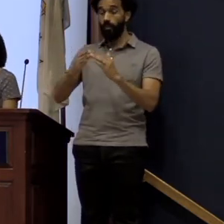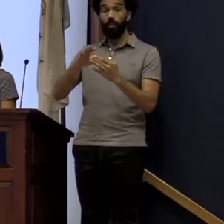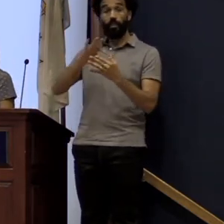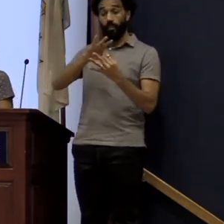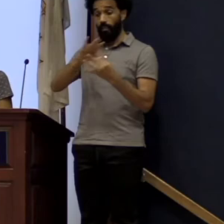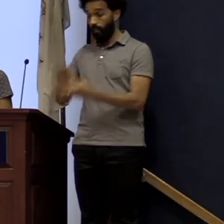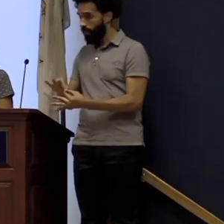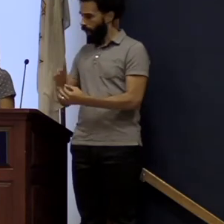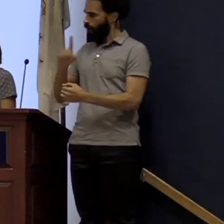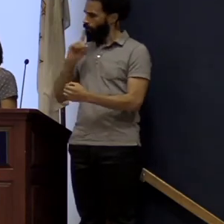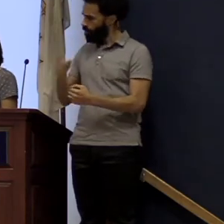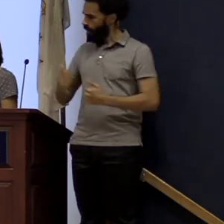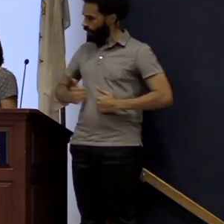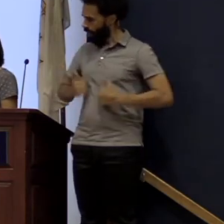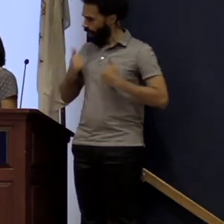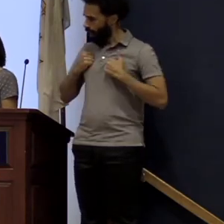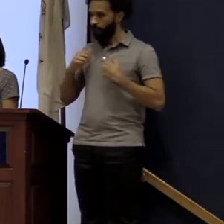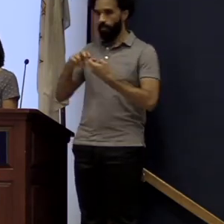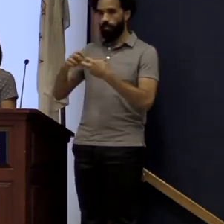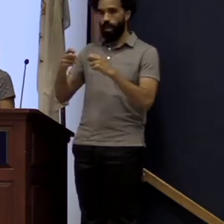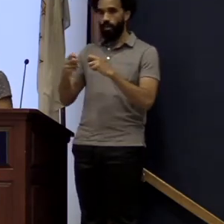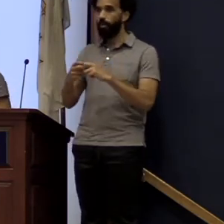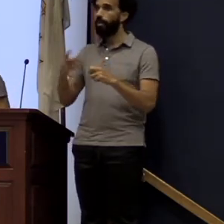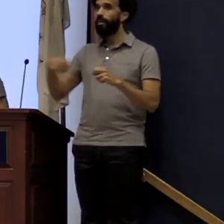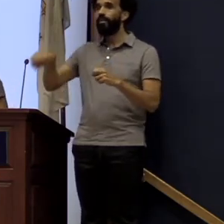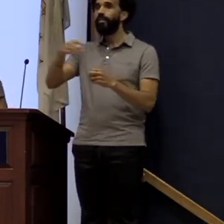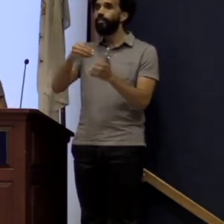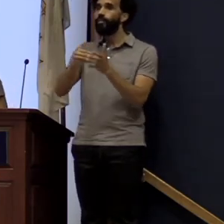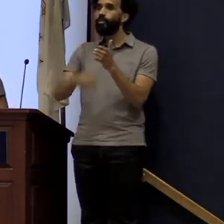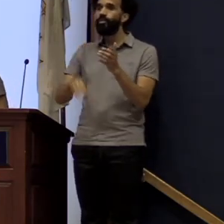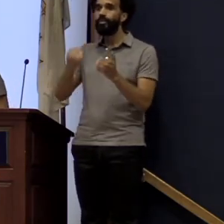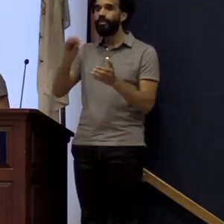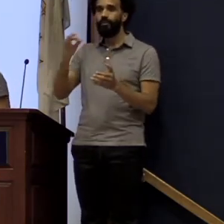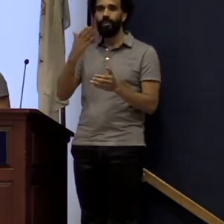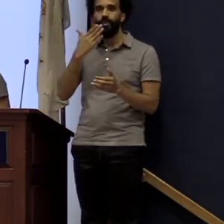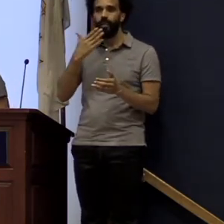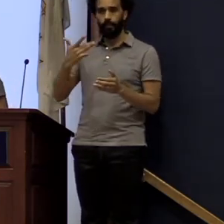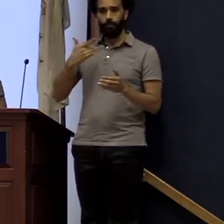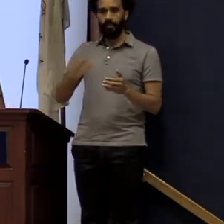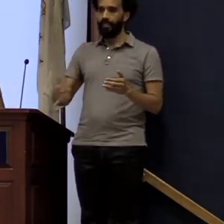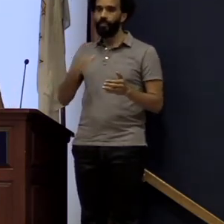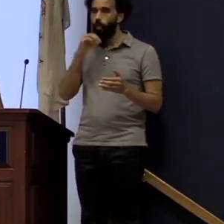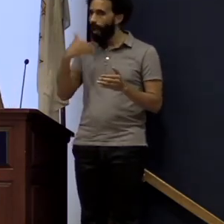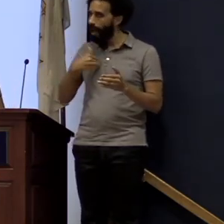Students of color who do not get this opportunity as much in a very epistemically robust way.